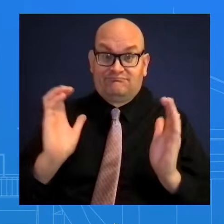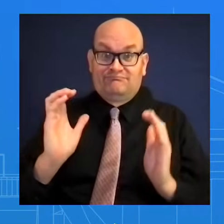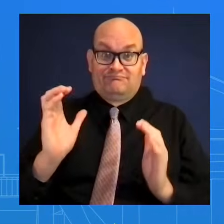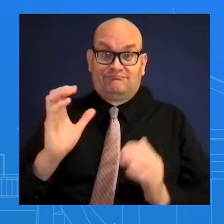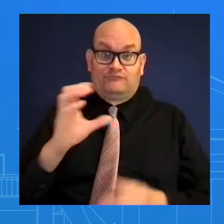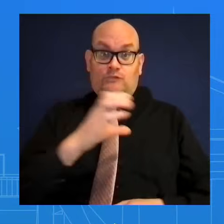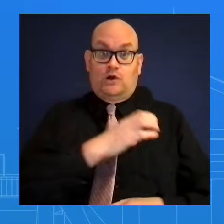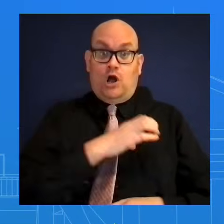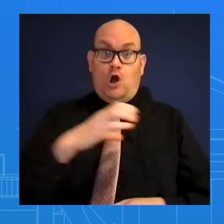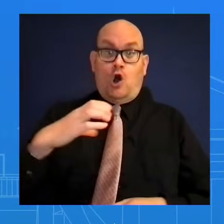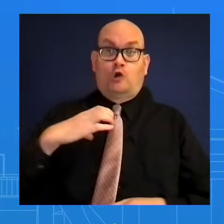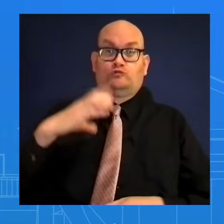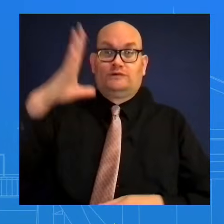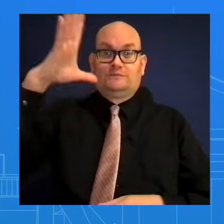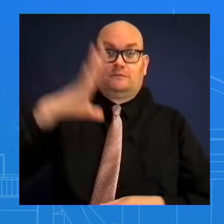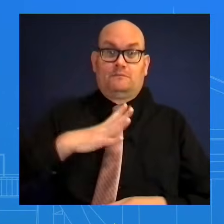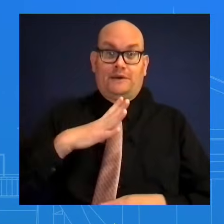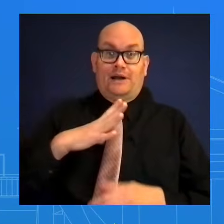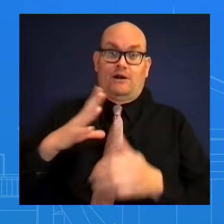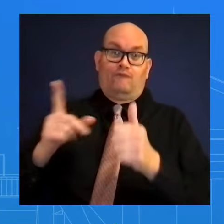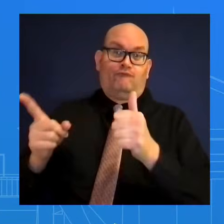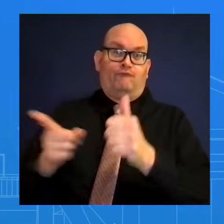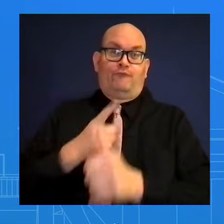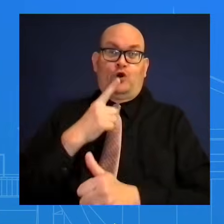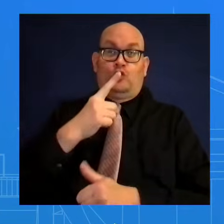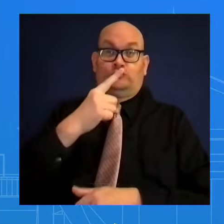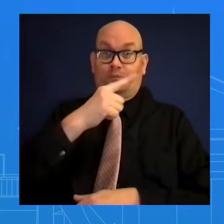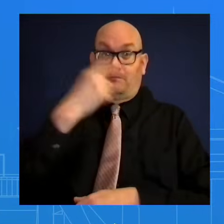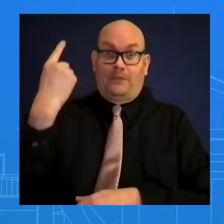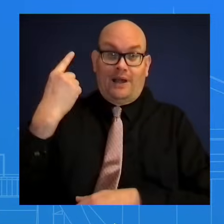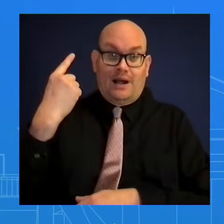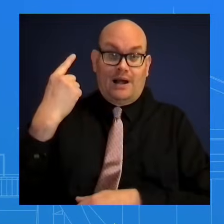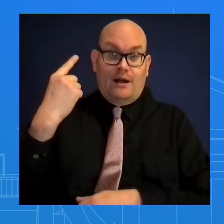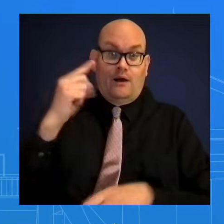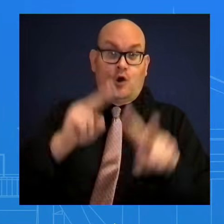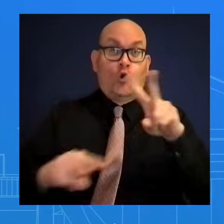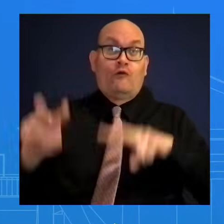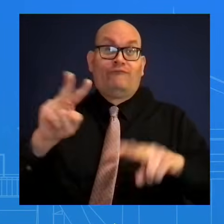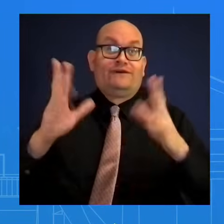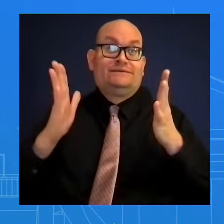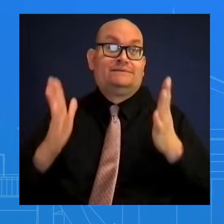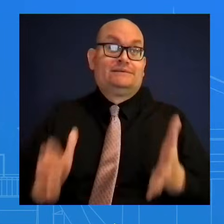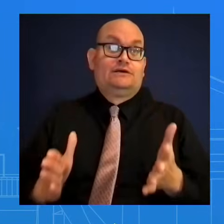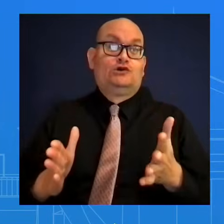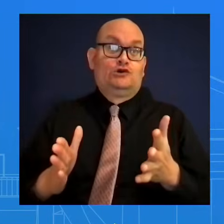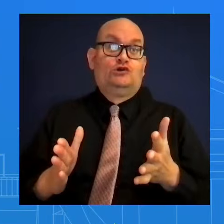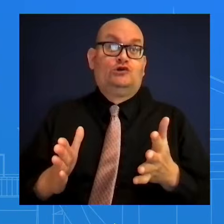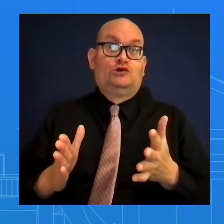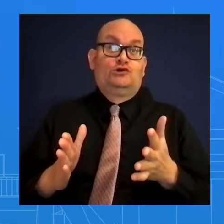Oversight and Government Reform -- he questions, once again, what efforts --